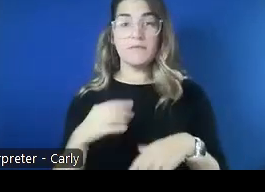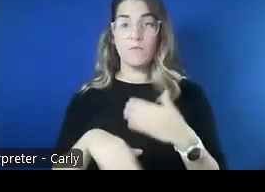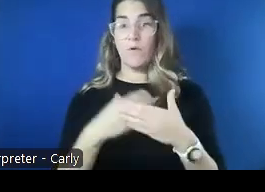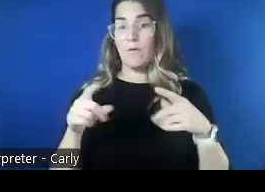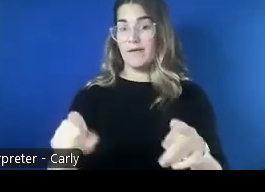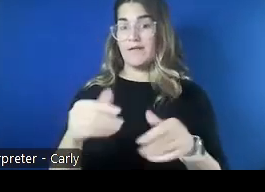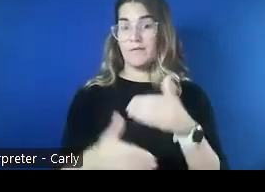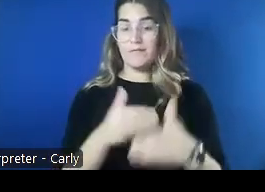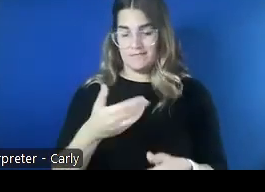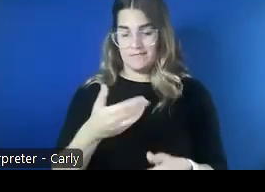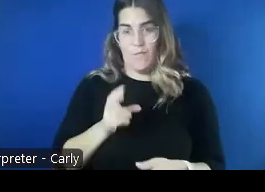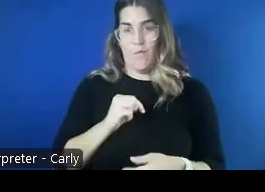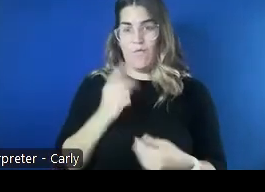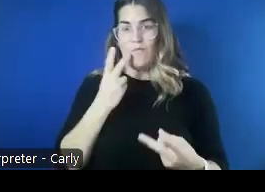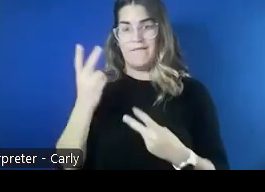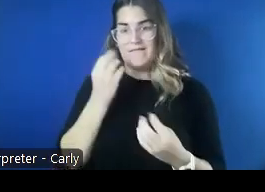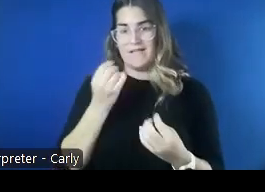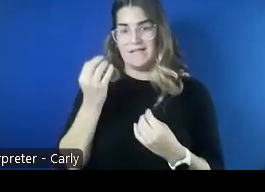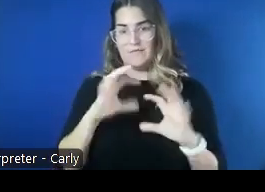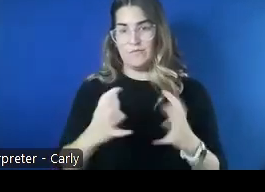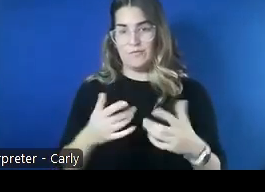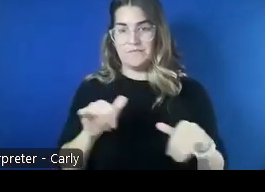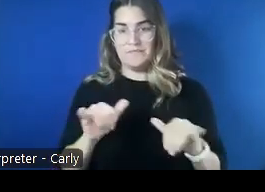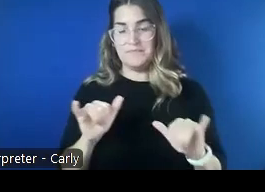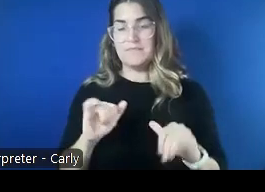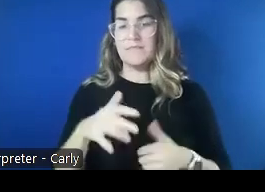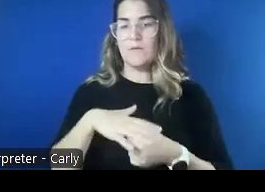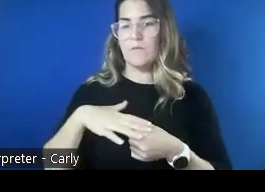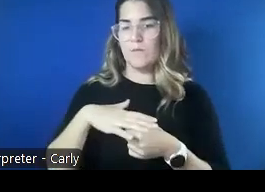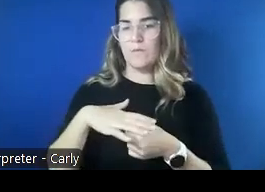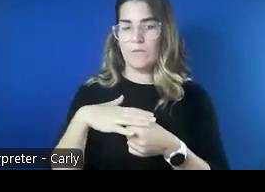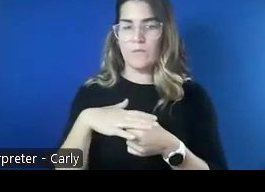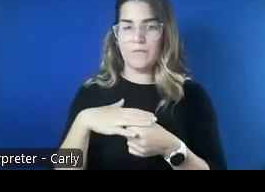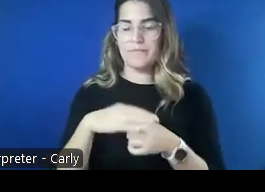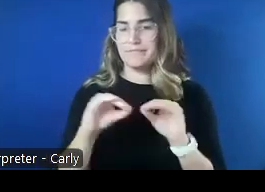our own reflective supervision groups primar IL through a local um organization called The